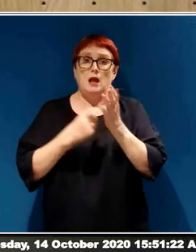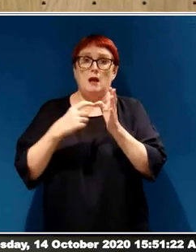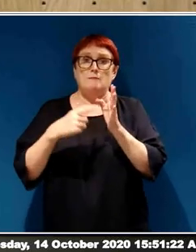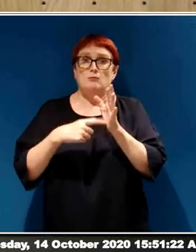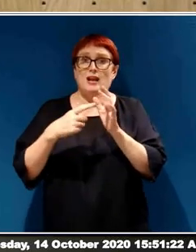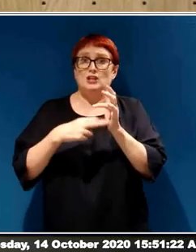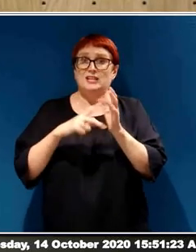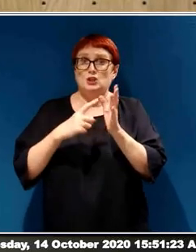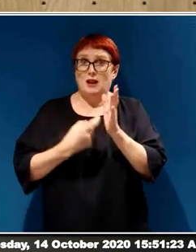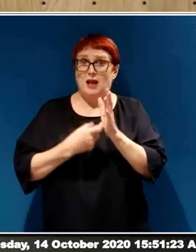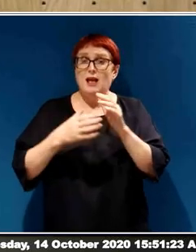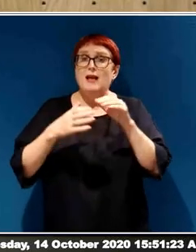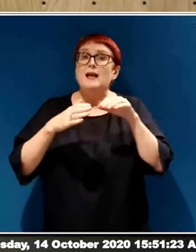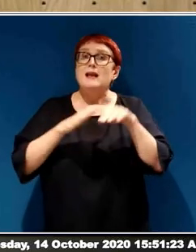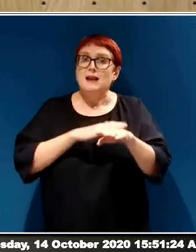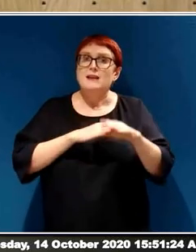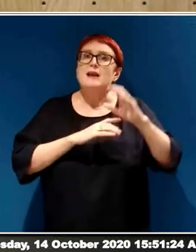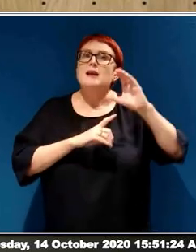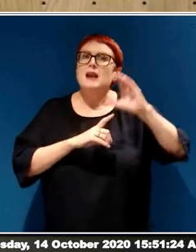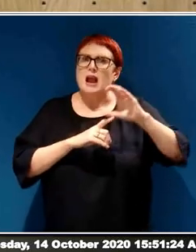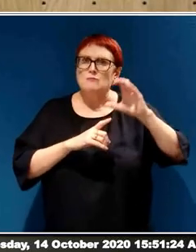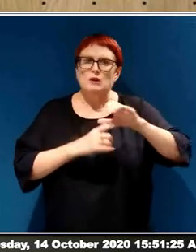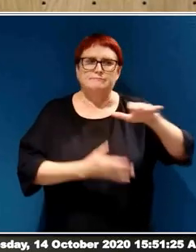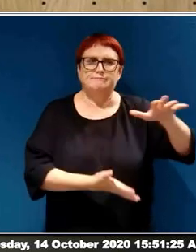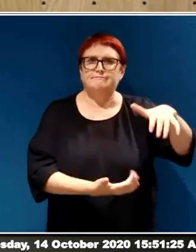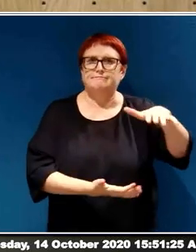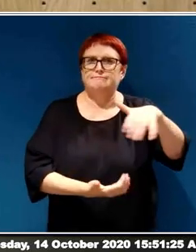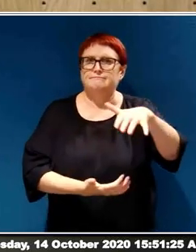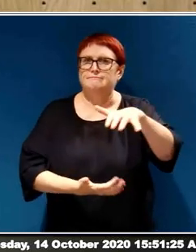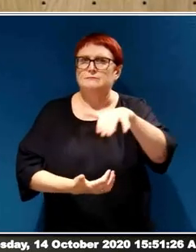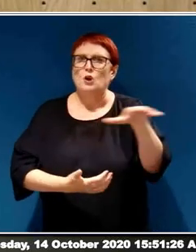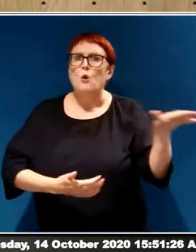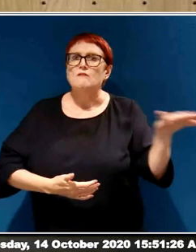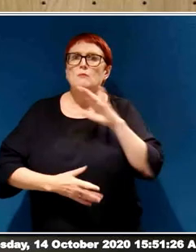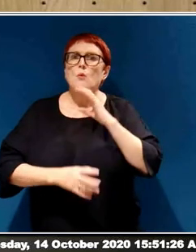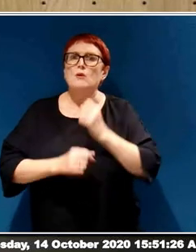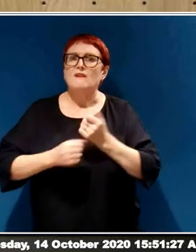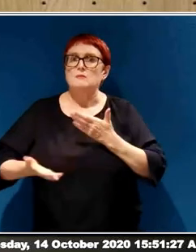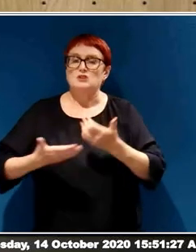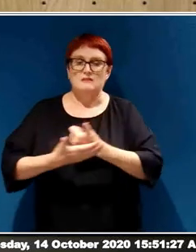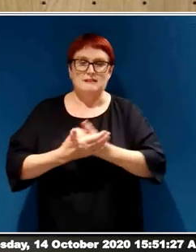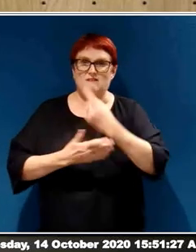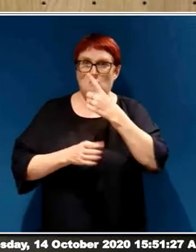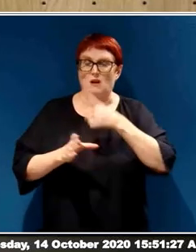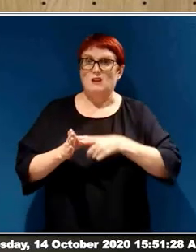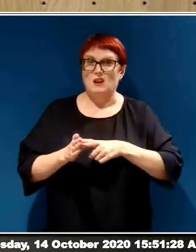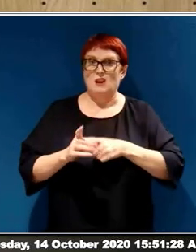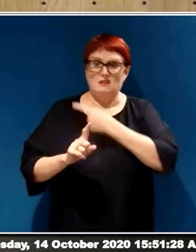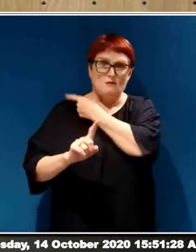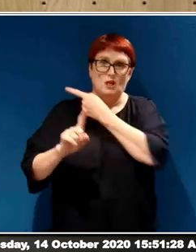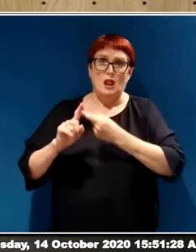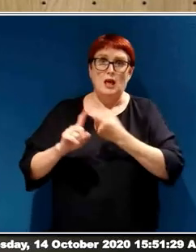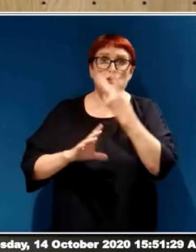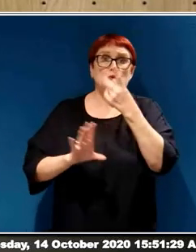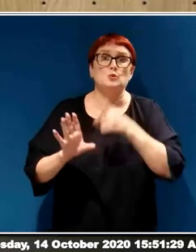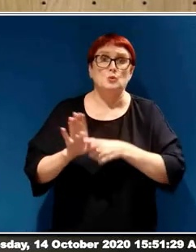services for each year, and has done so for the last two years. They make their data publicly